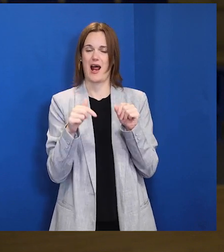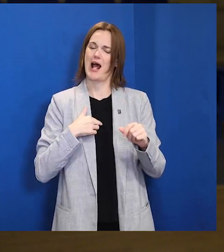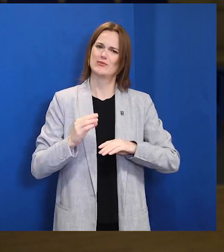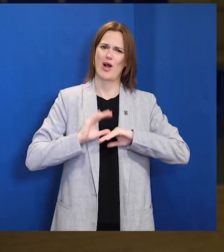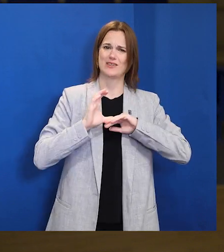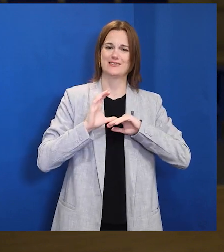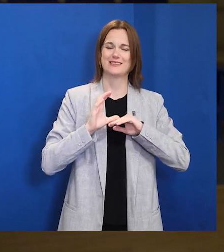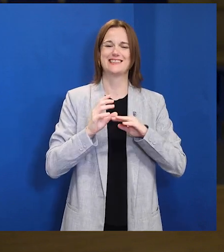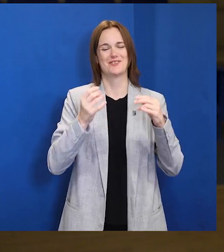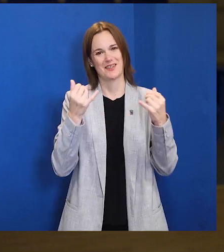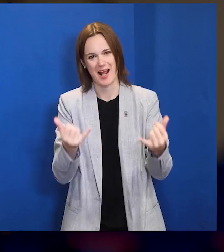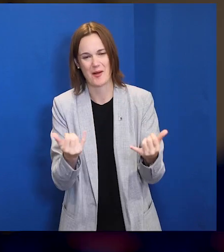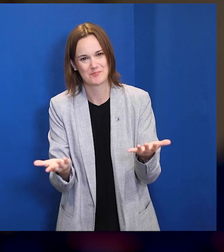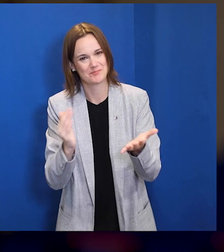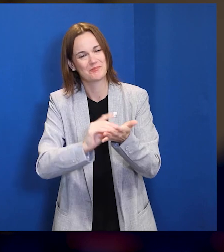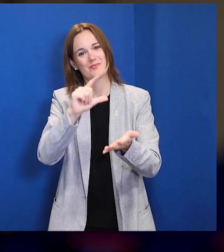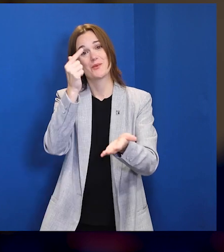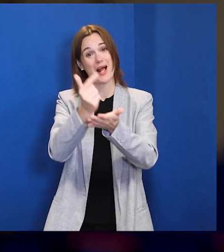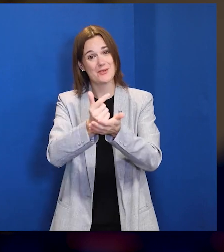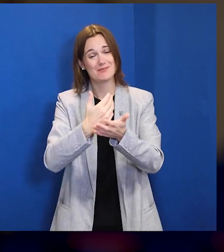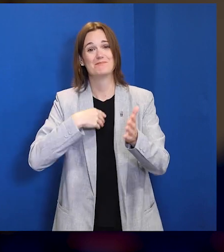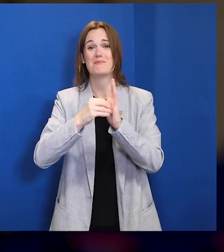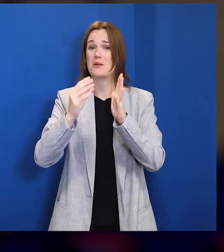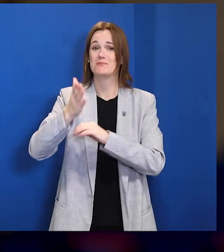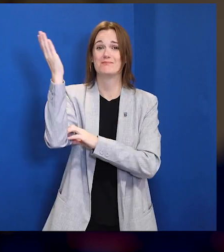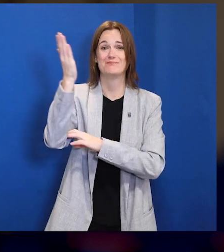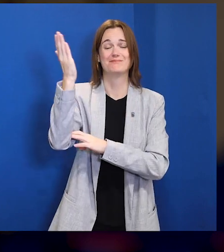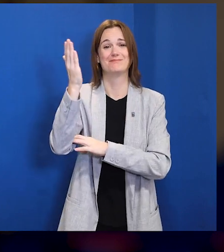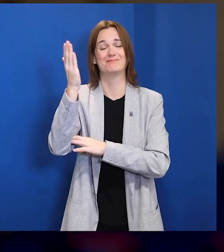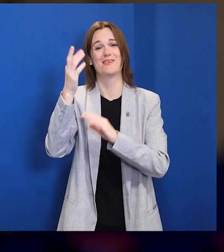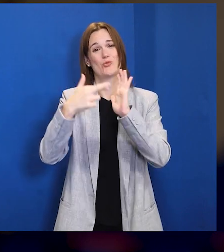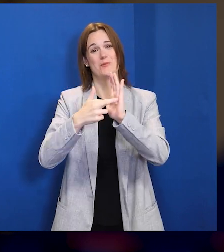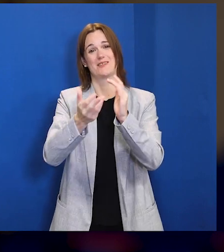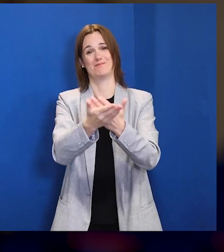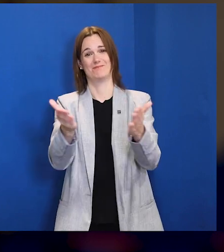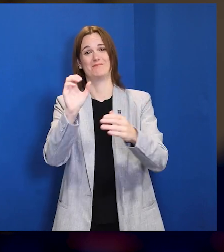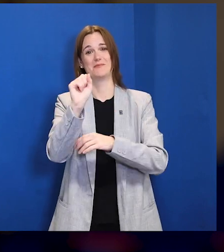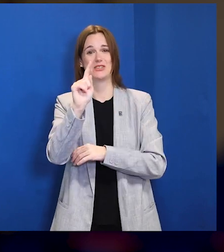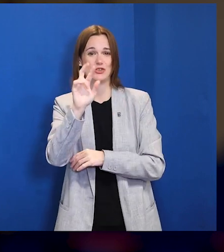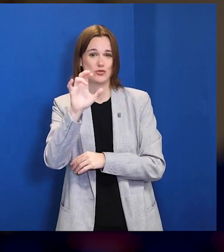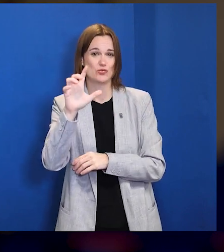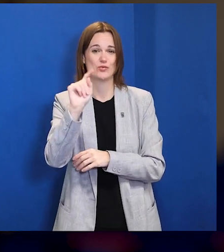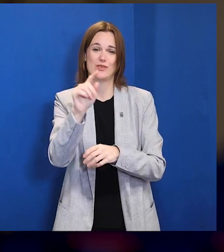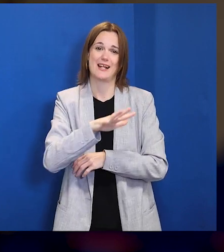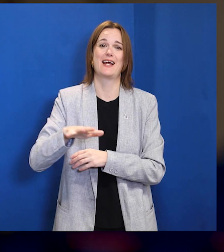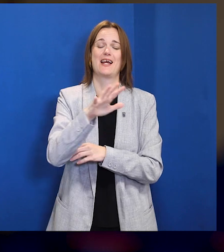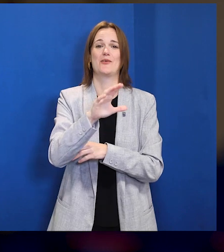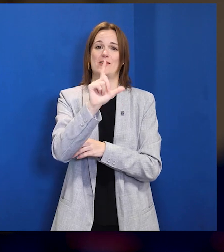in 2006. So here I am, a graduate and a valedictorian of NSCC 2021 Strait Area